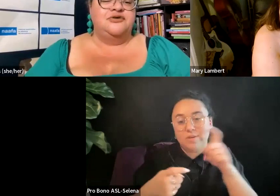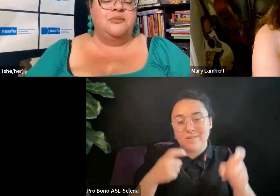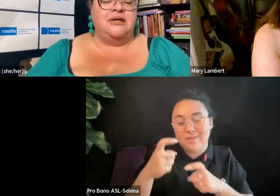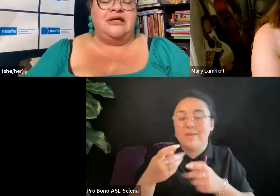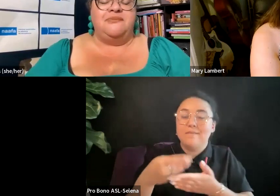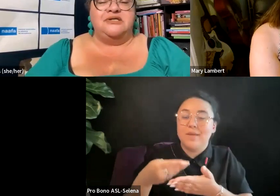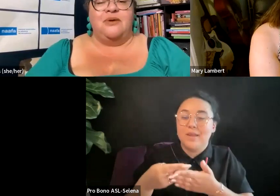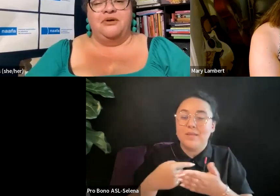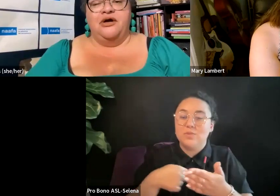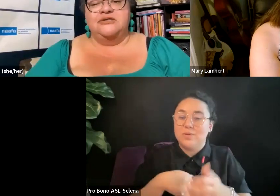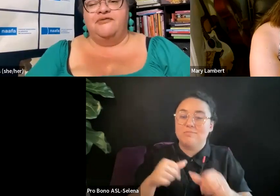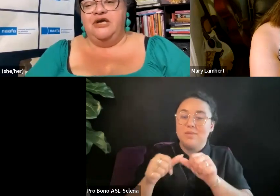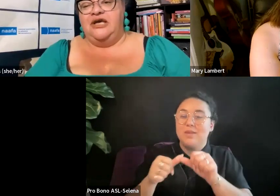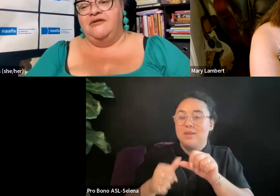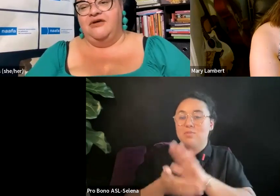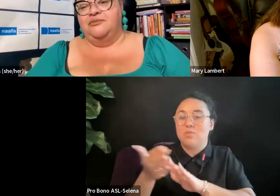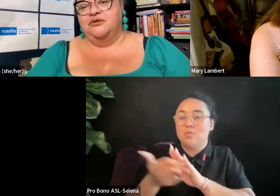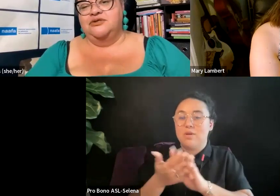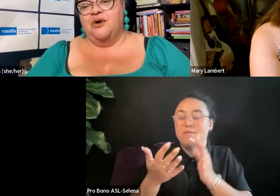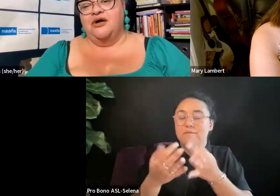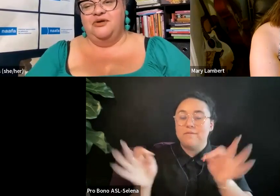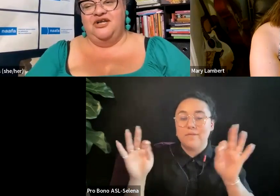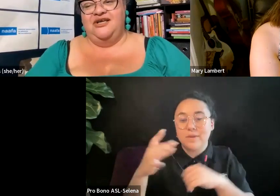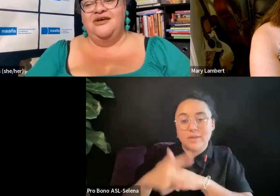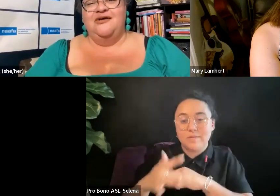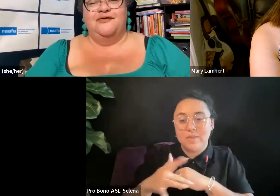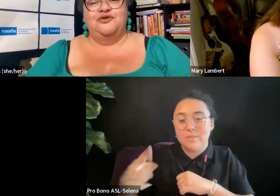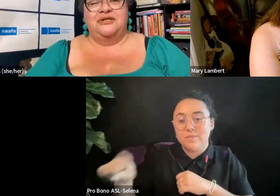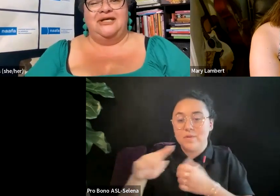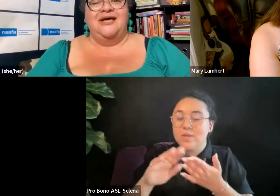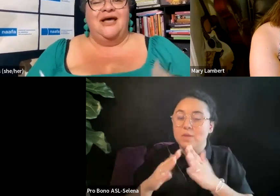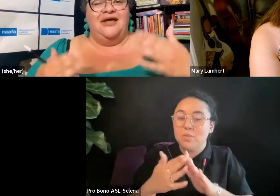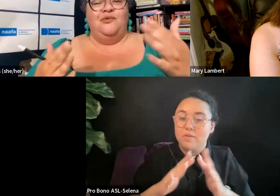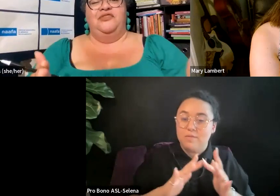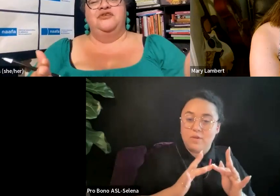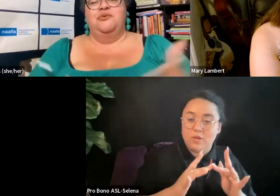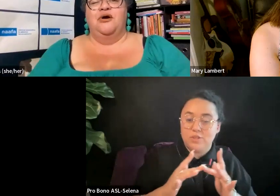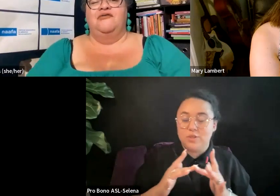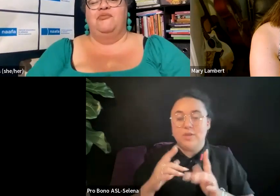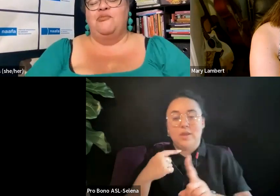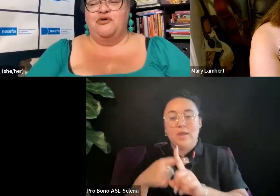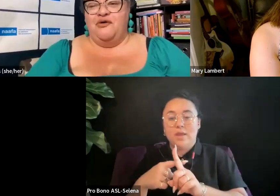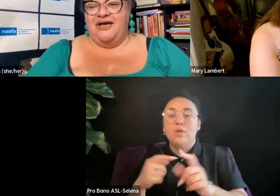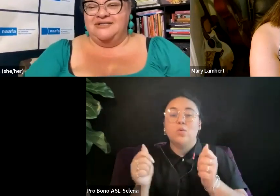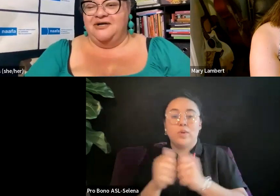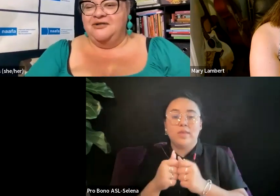so that we can keep these webinars free and available to our community virtually and with the support of Pro Bono ASL.